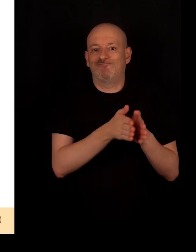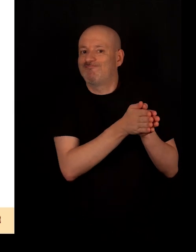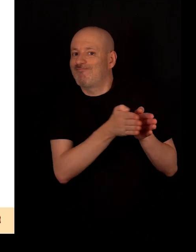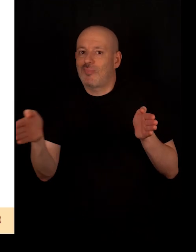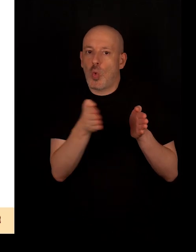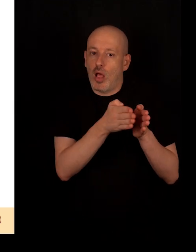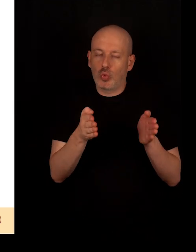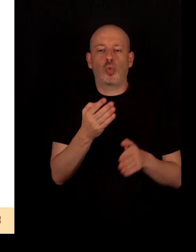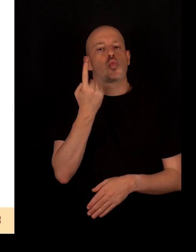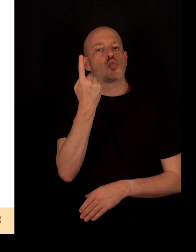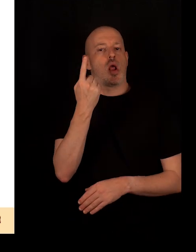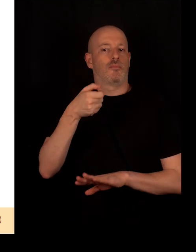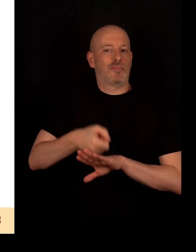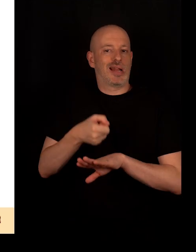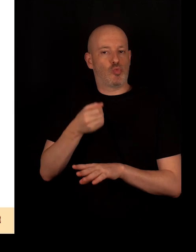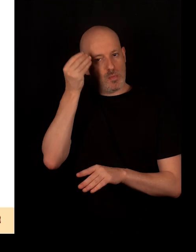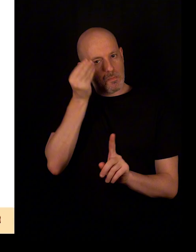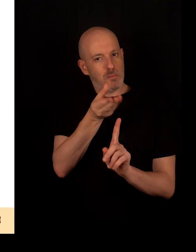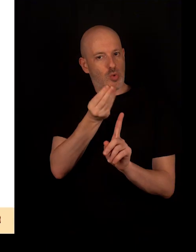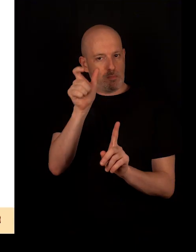for the agreed duration, at least one mentor.